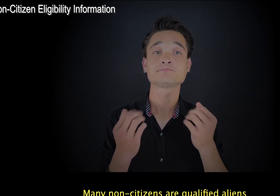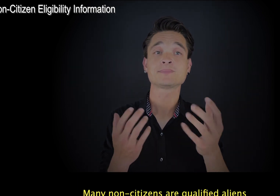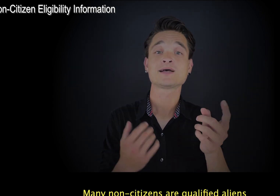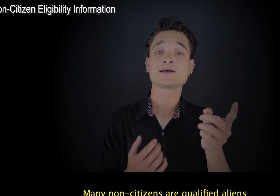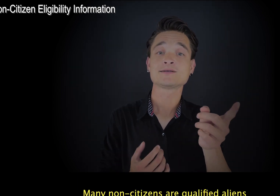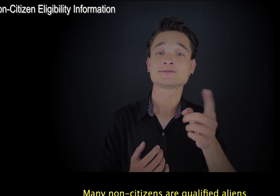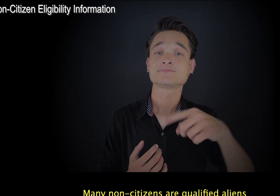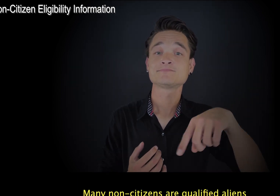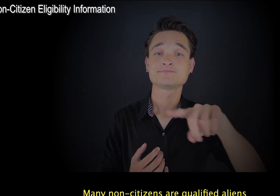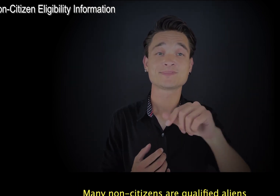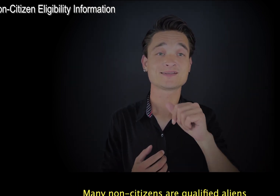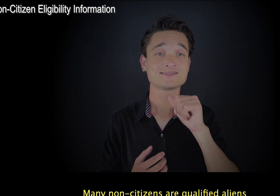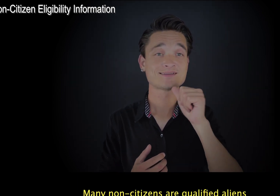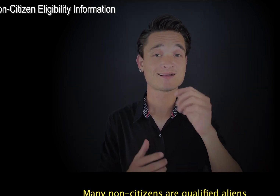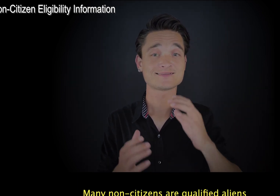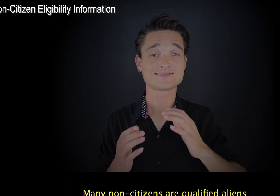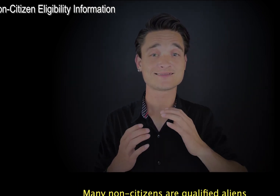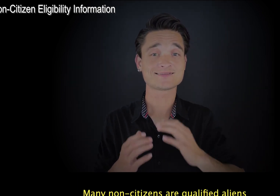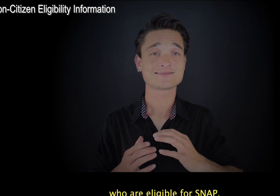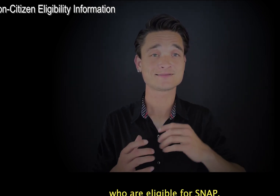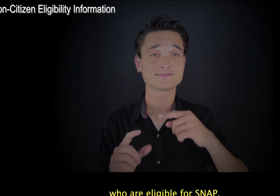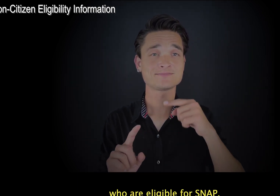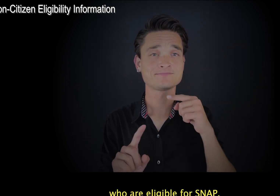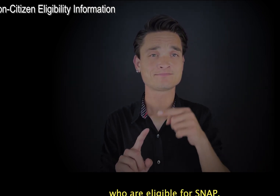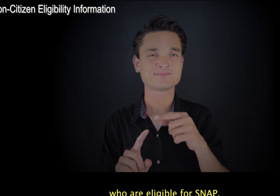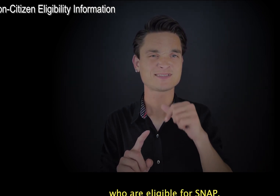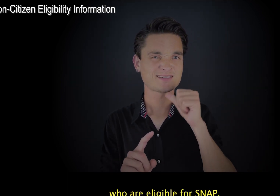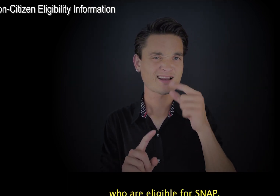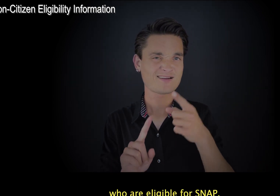Many non-citizens are qualified aliens who are eligible for SNAP.